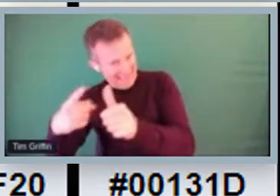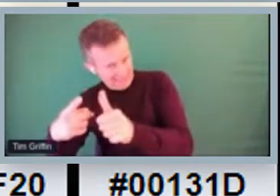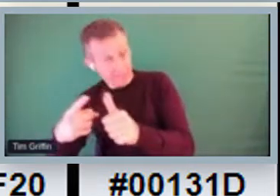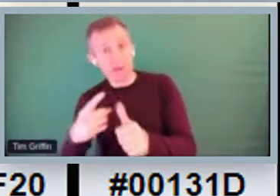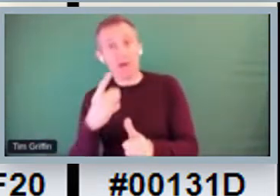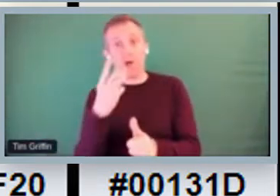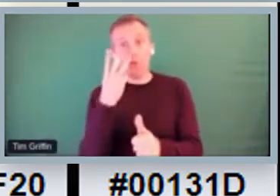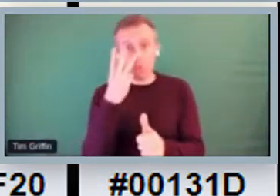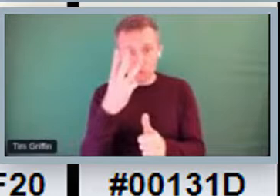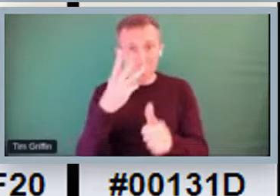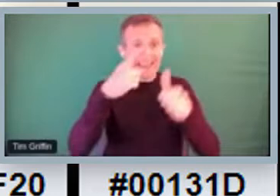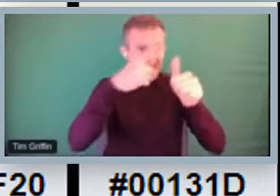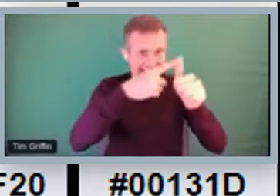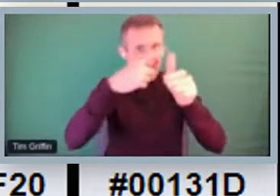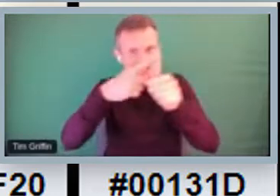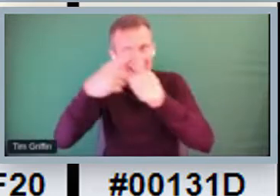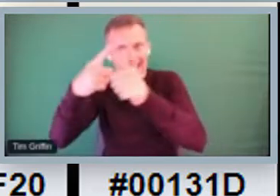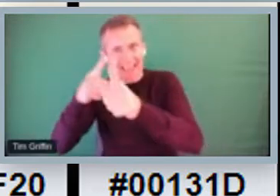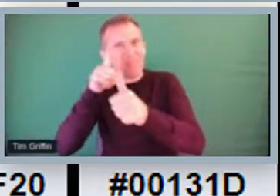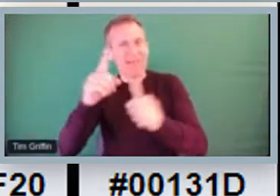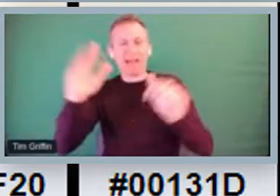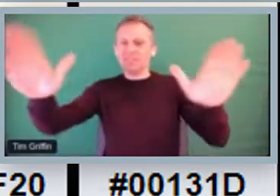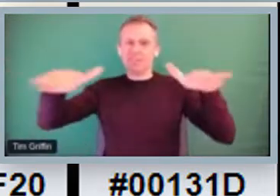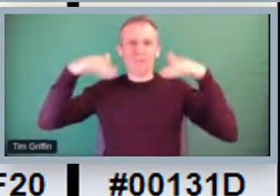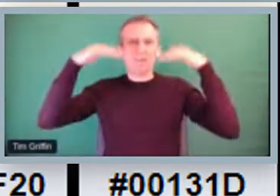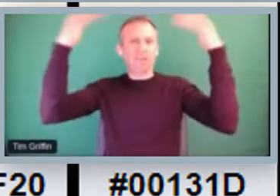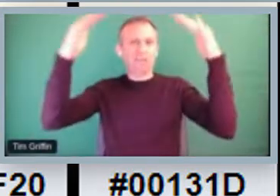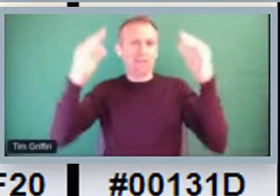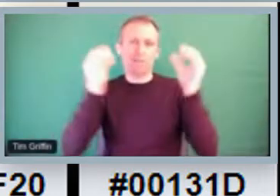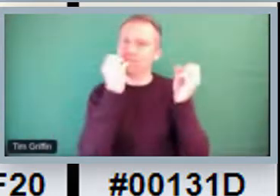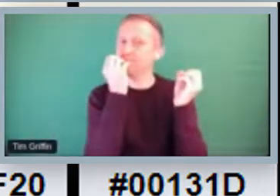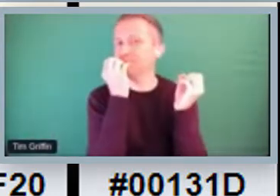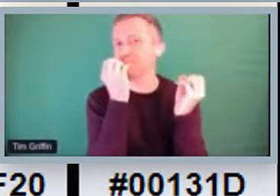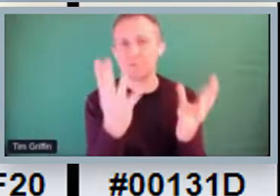can be used for text at the enhanced level, as well as for graphical objects.